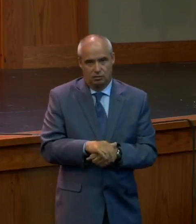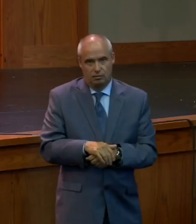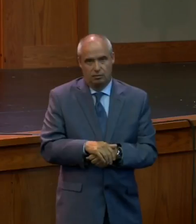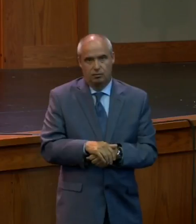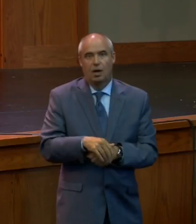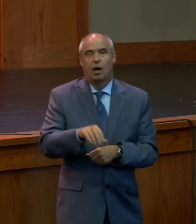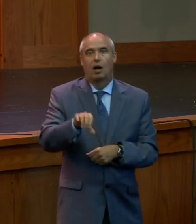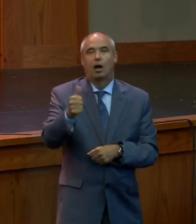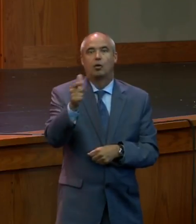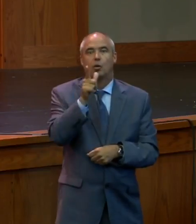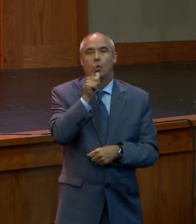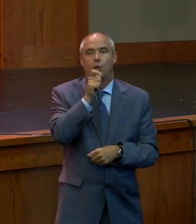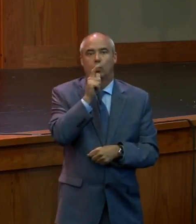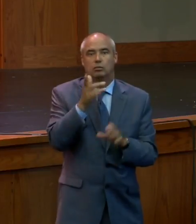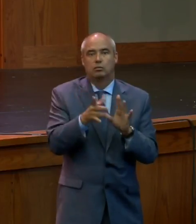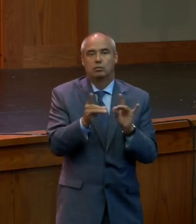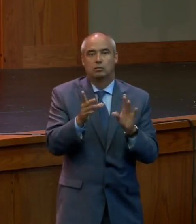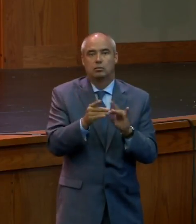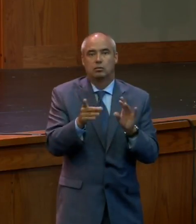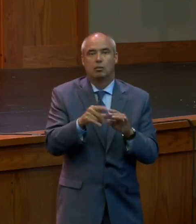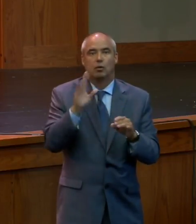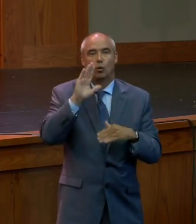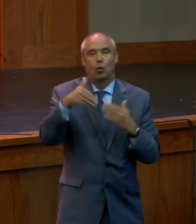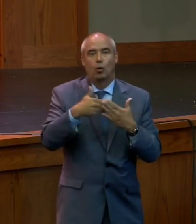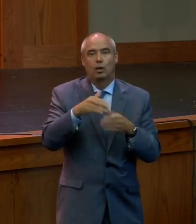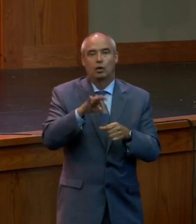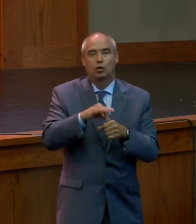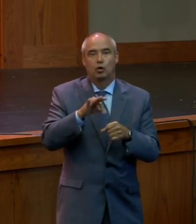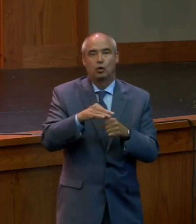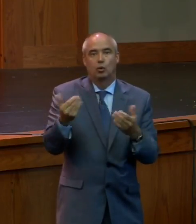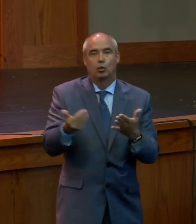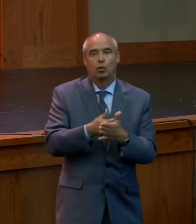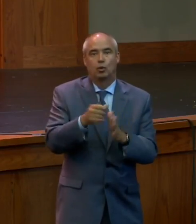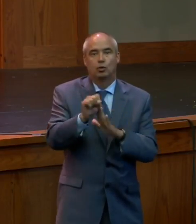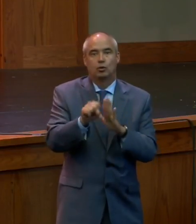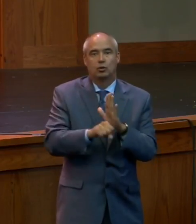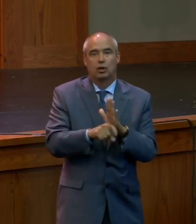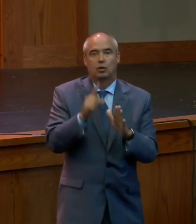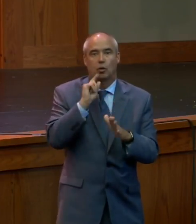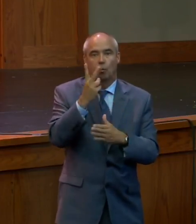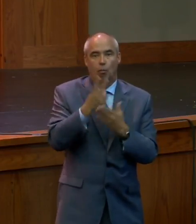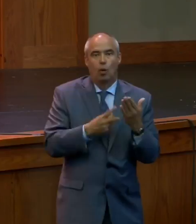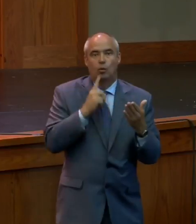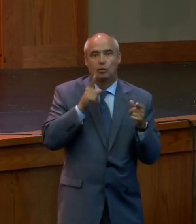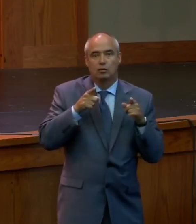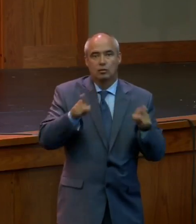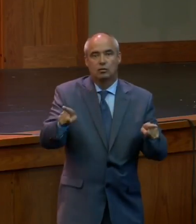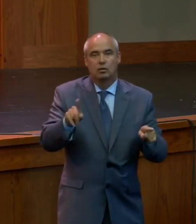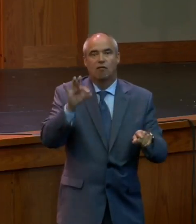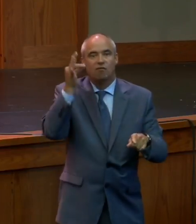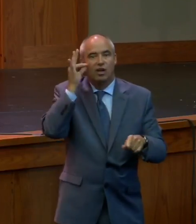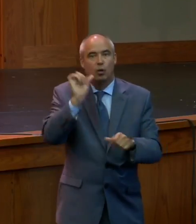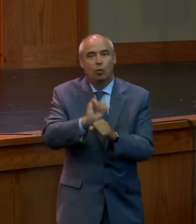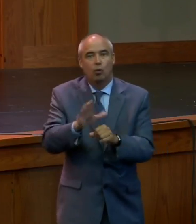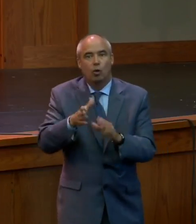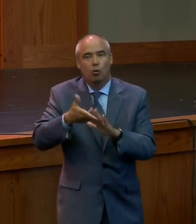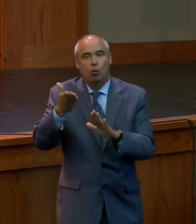LIKE OTHERS WHO HAVE SPOKEN BEFORE ME, I THINK THAT ALL ELECTIONS IN THE NEW STATE SHOULD BE NONPARTISAN. THAT WILL ALLOW FEDERAL EMPLOYEES TO RUN FOR OFFICE AND